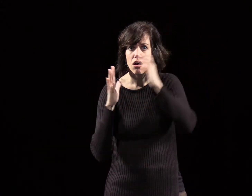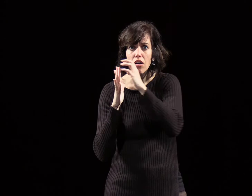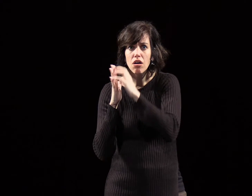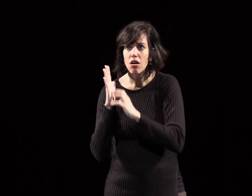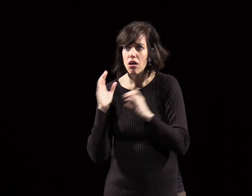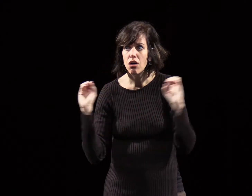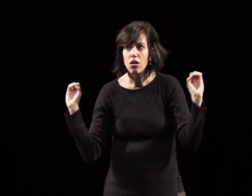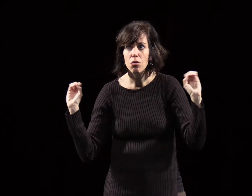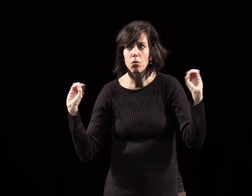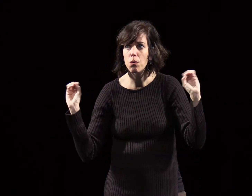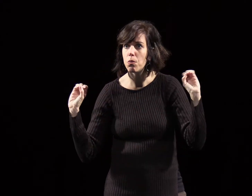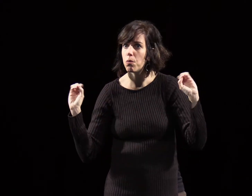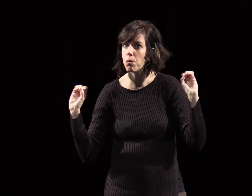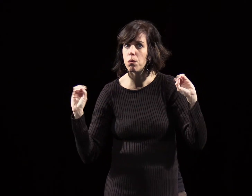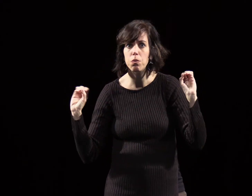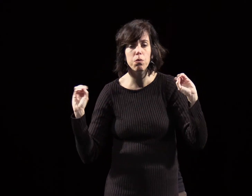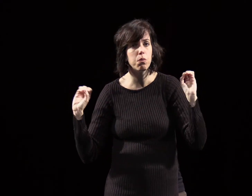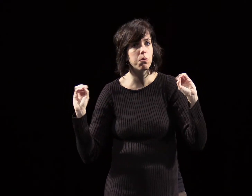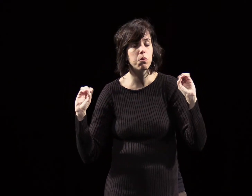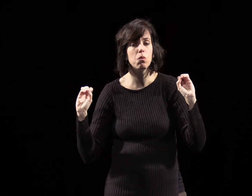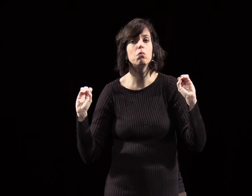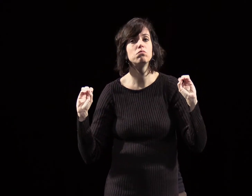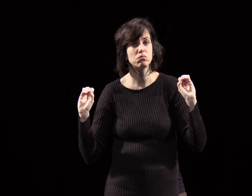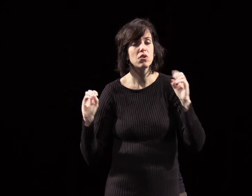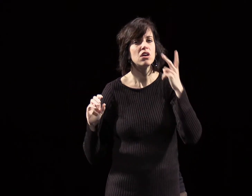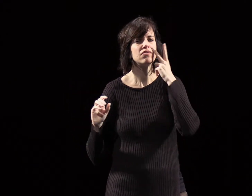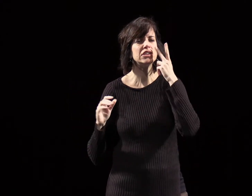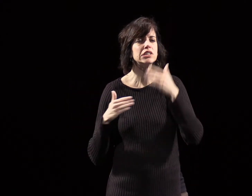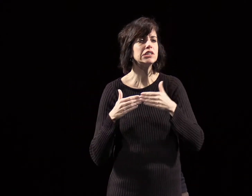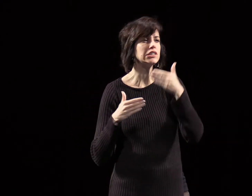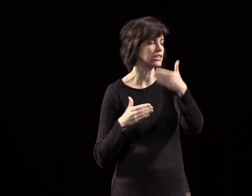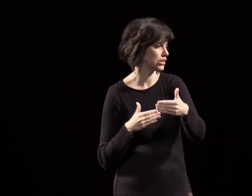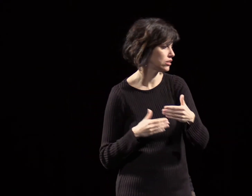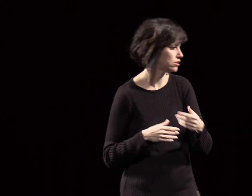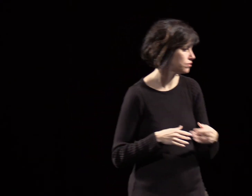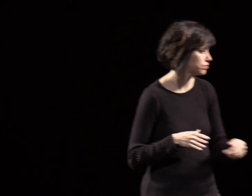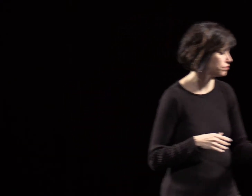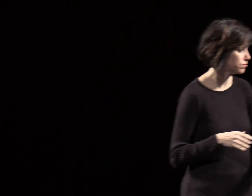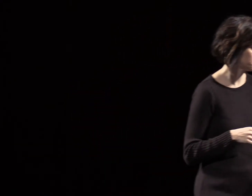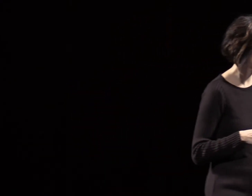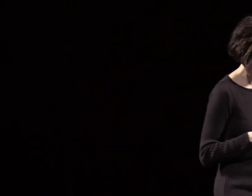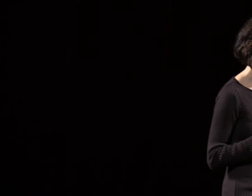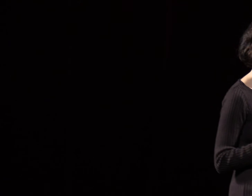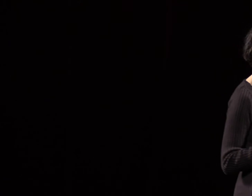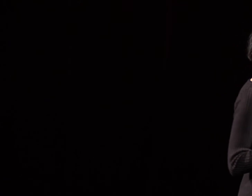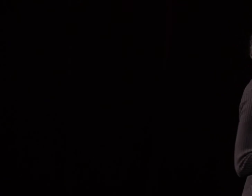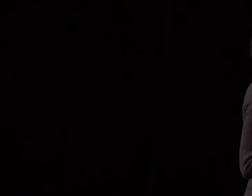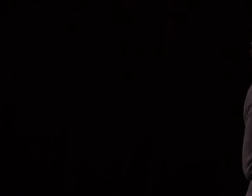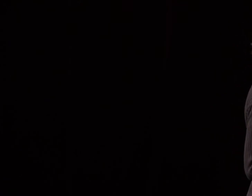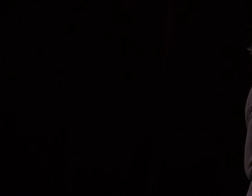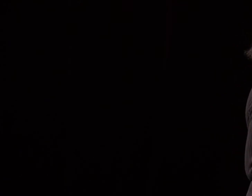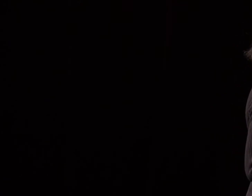That may seem odd. But again, there was no written paper. You'll see what I mean with this next clip here.